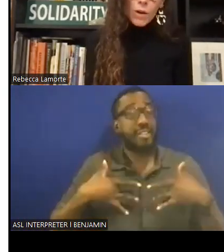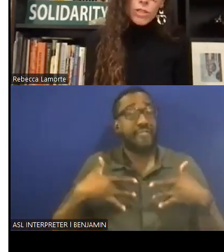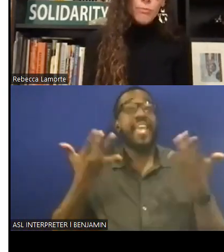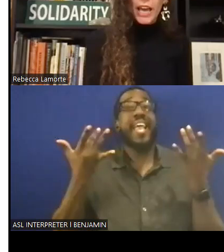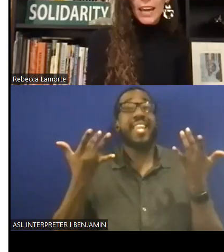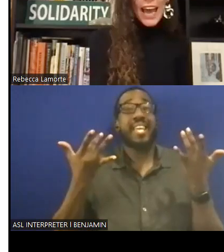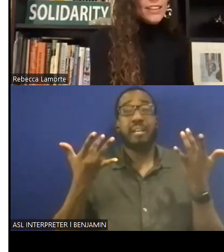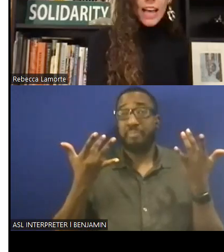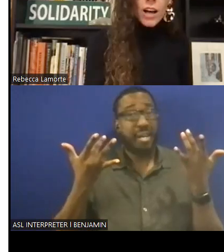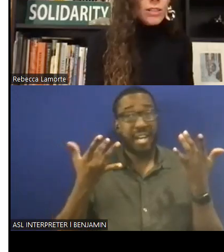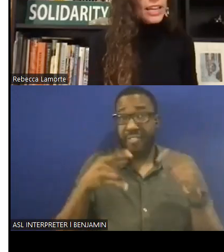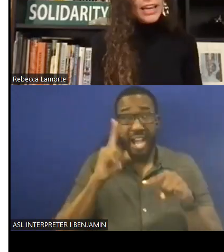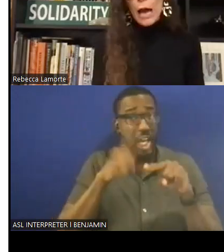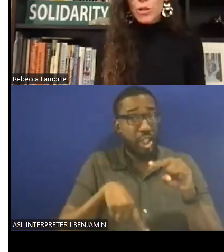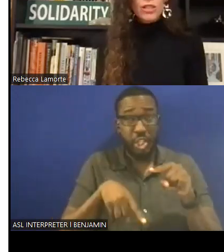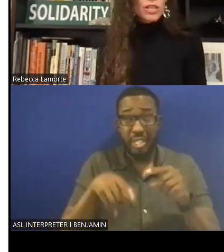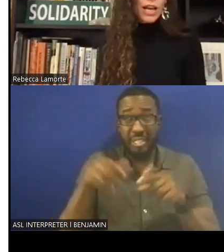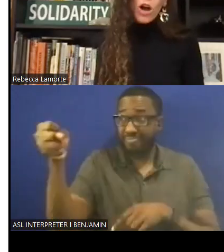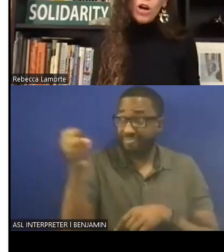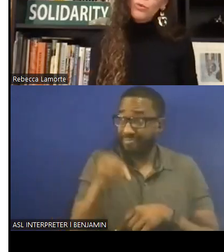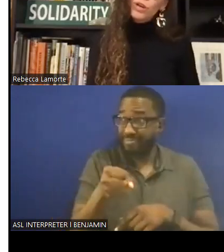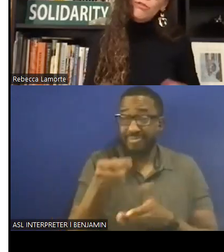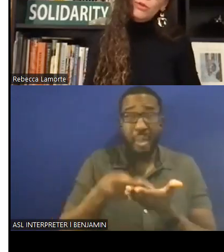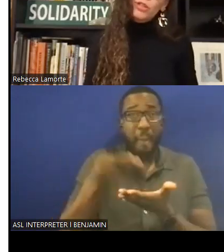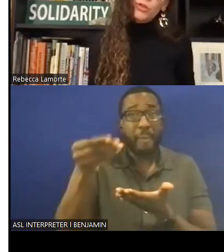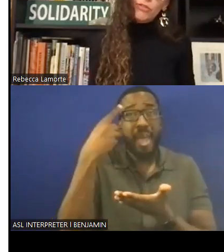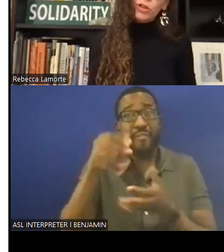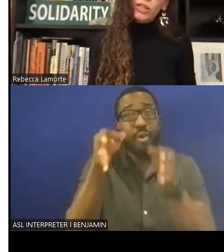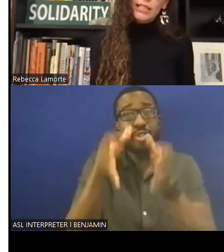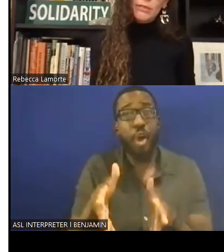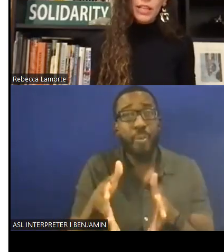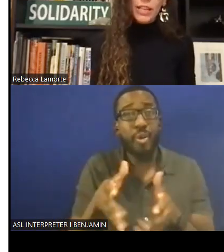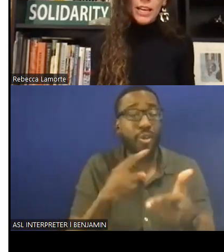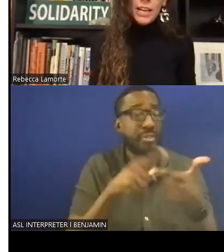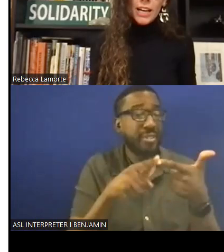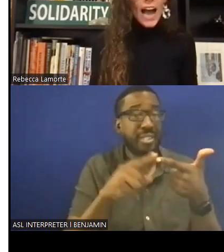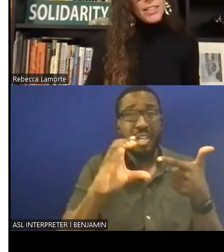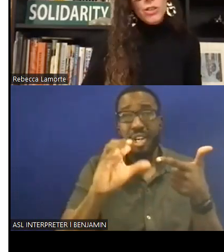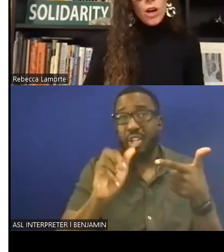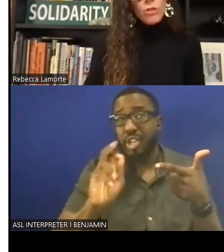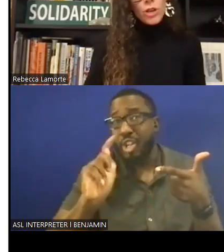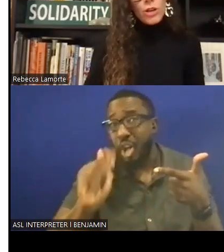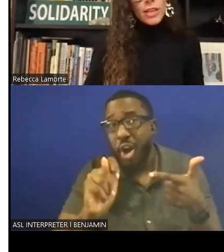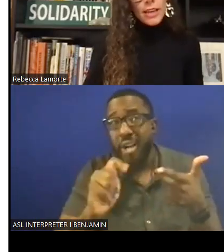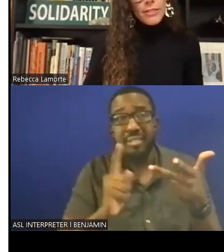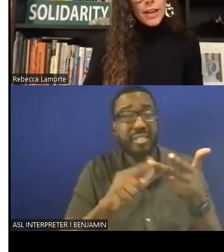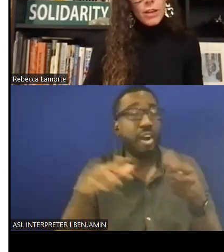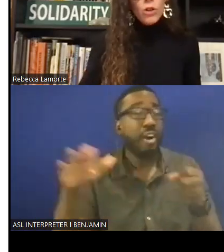to get ASL, to get captions, to get CART, whatever it was for a full accessibility, I said no to hosting that event,